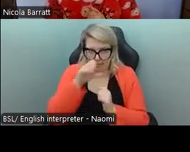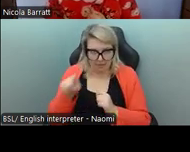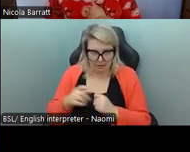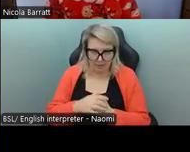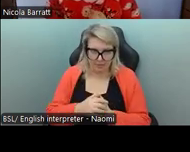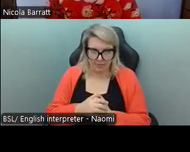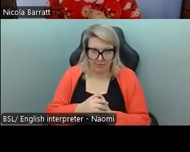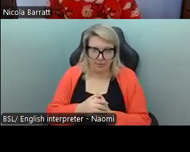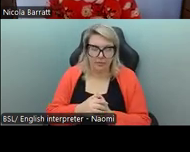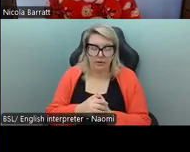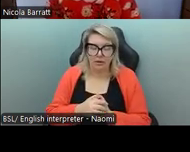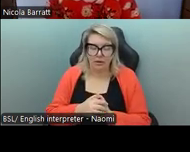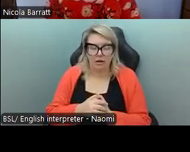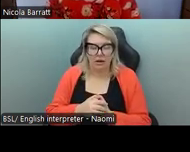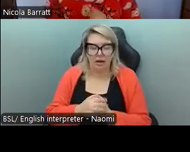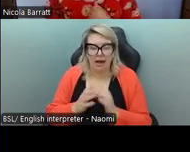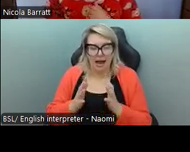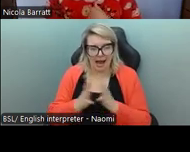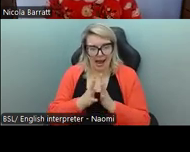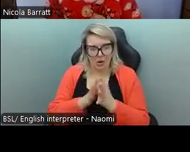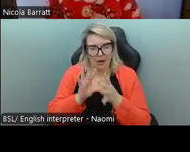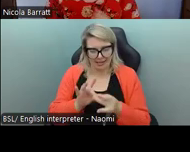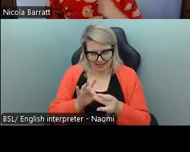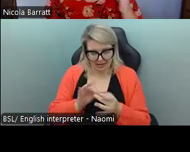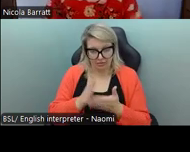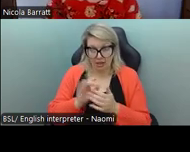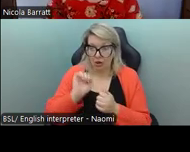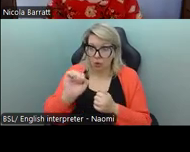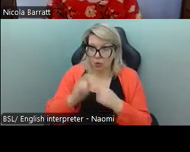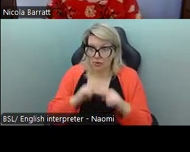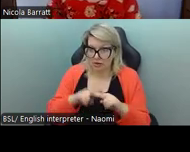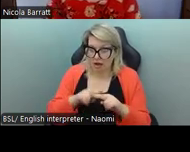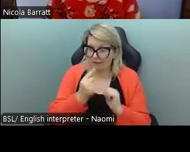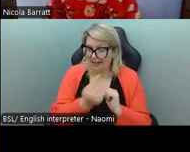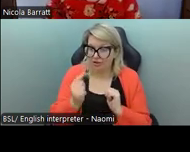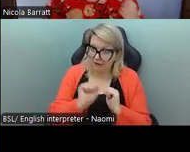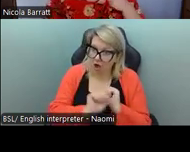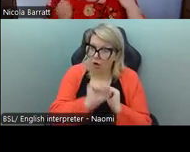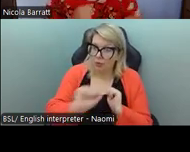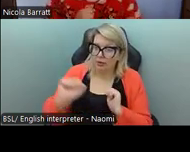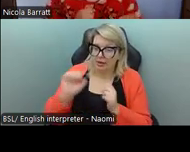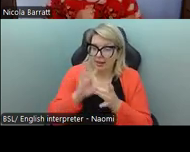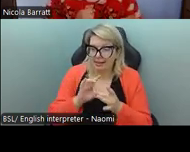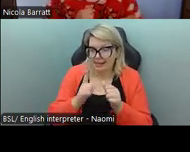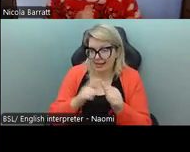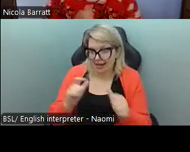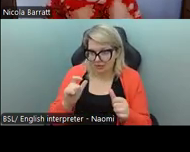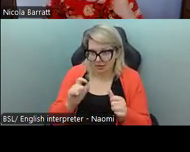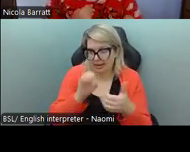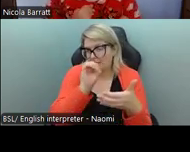One of the best ways to use LinkedIn is for your staff to have their own LinkedIn accounts that they're posting to about work